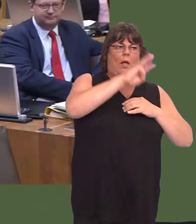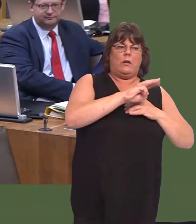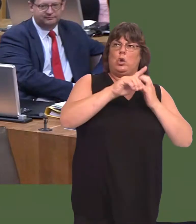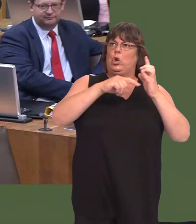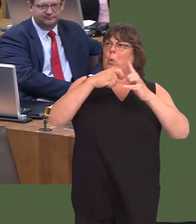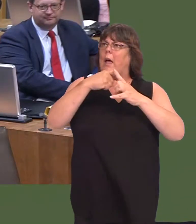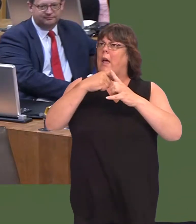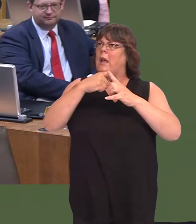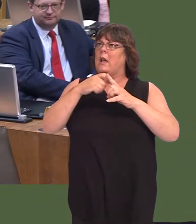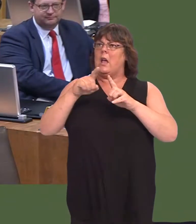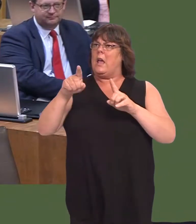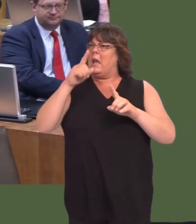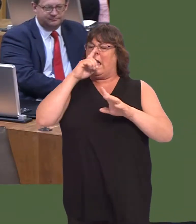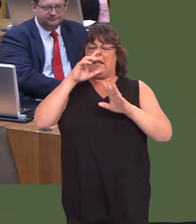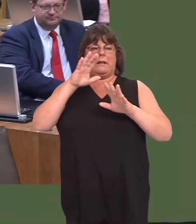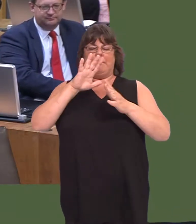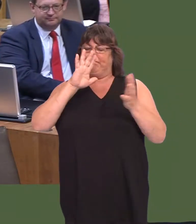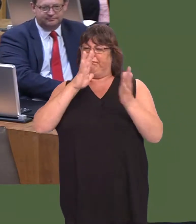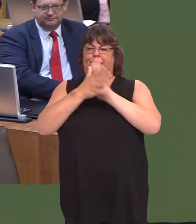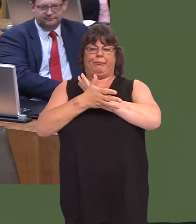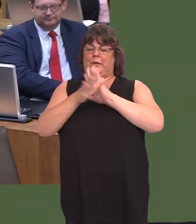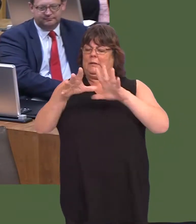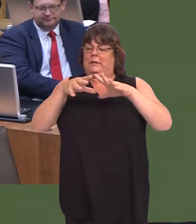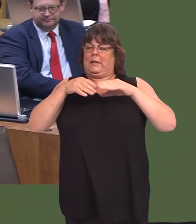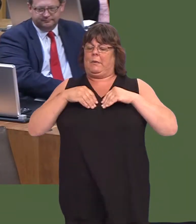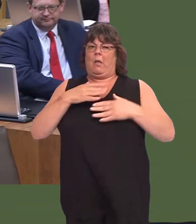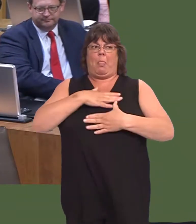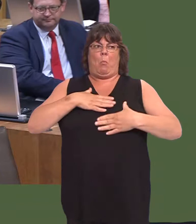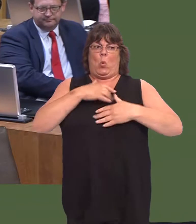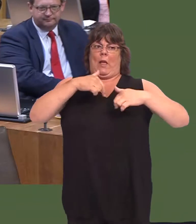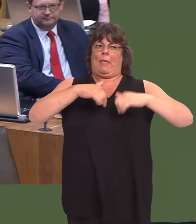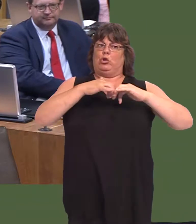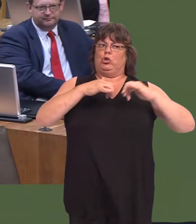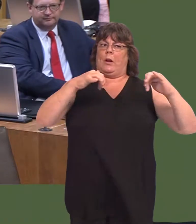He has gravely misjudged the mood of this Chamber, I believe, and he must reflect, as